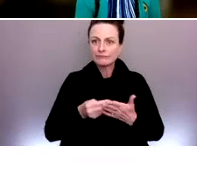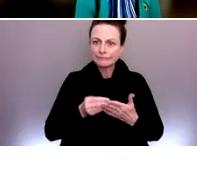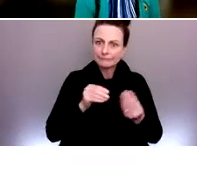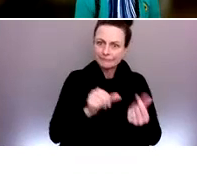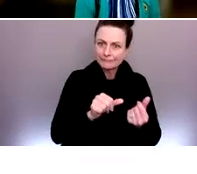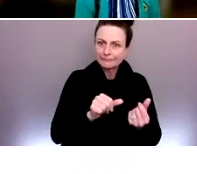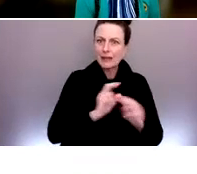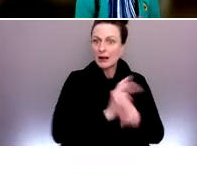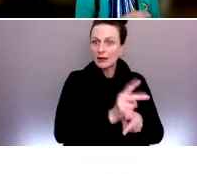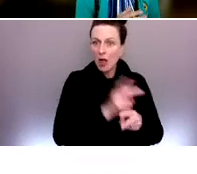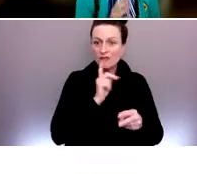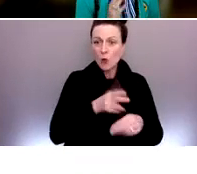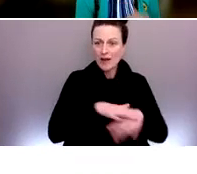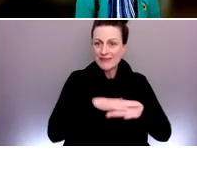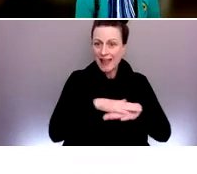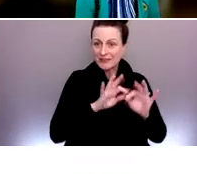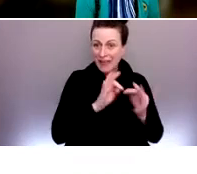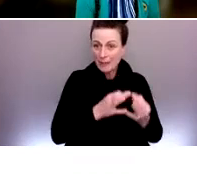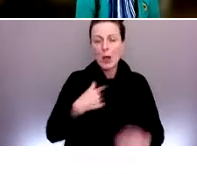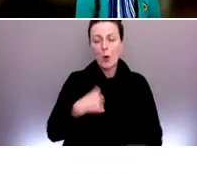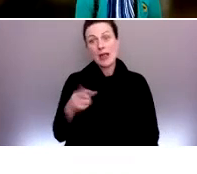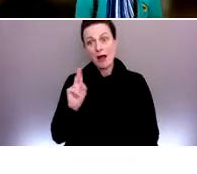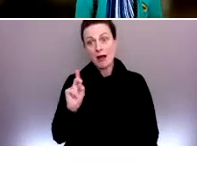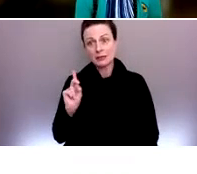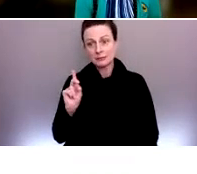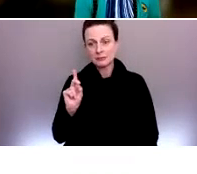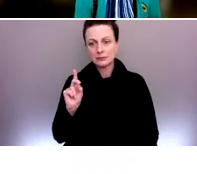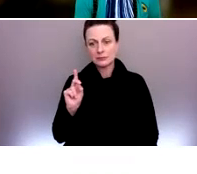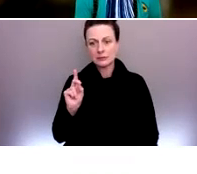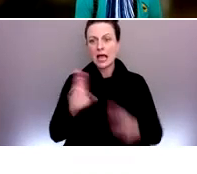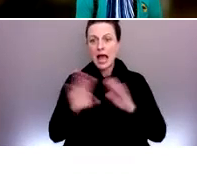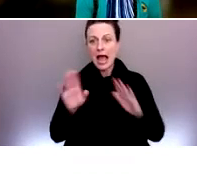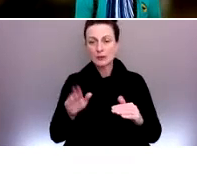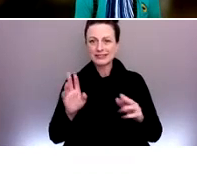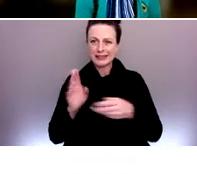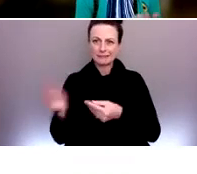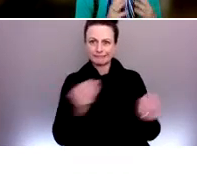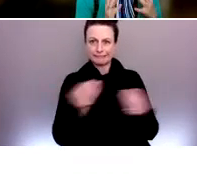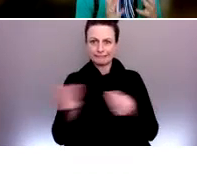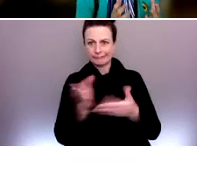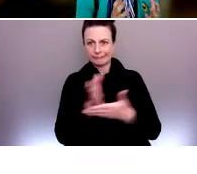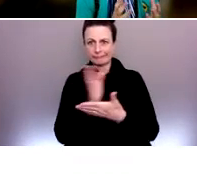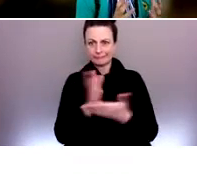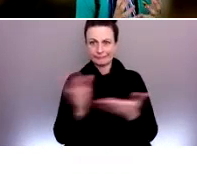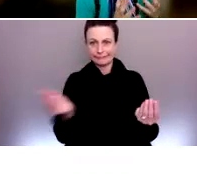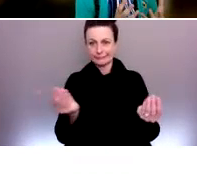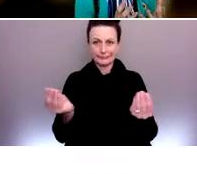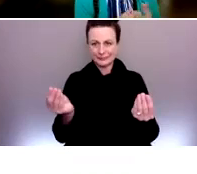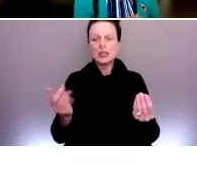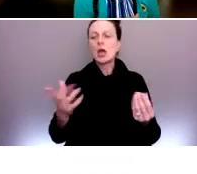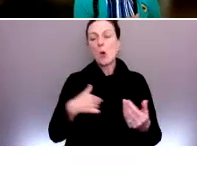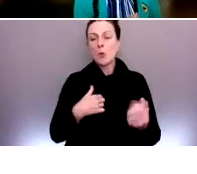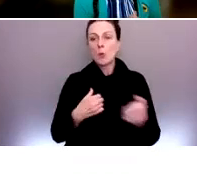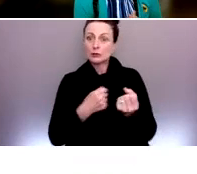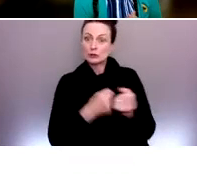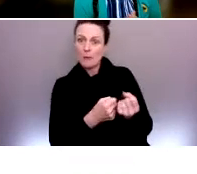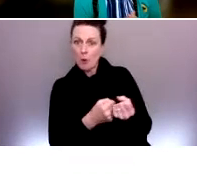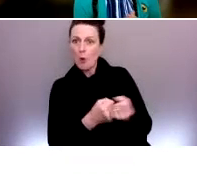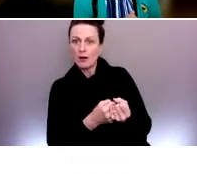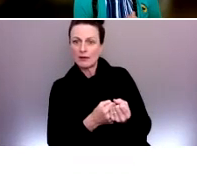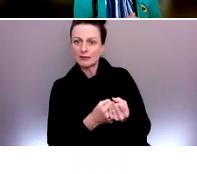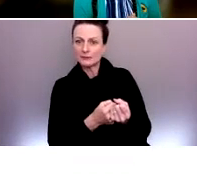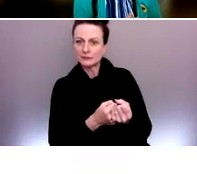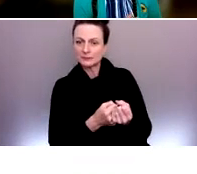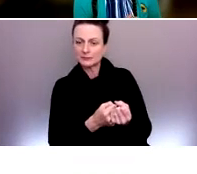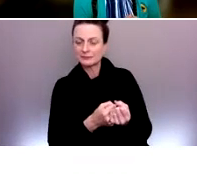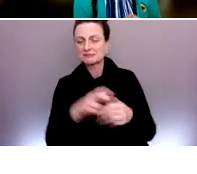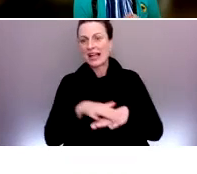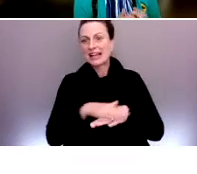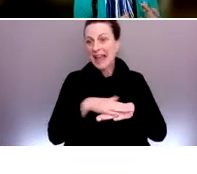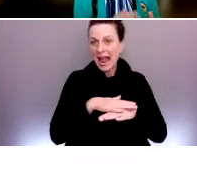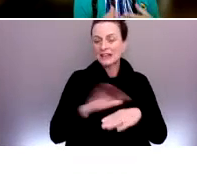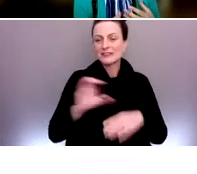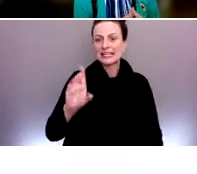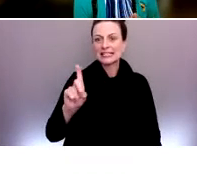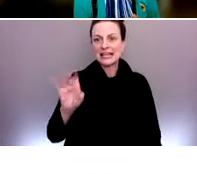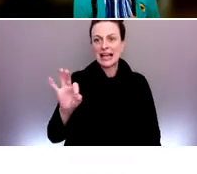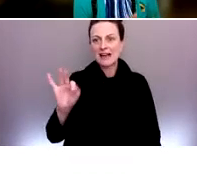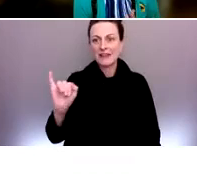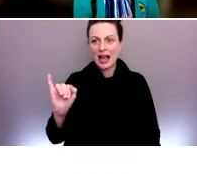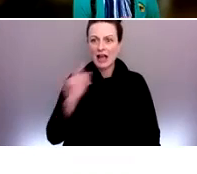families, we are a HUD housing intermediary. We are supporting native CDFIs in their HUD housing